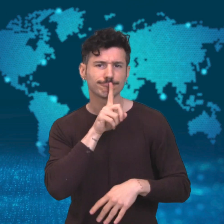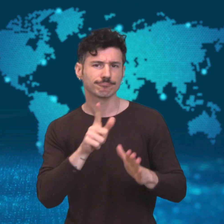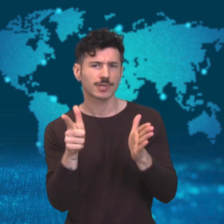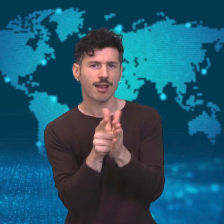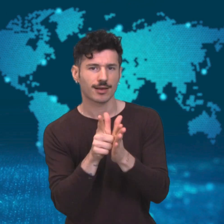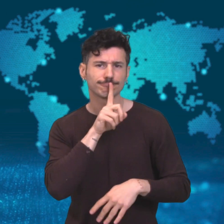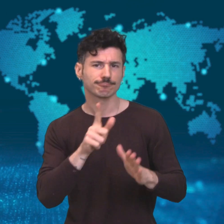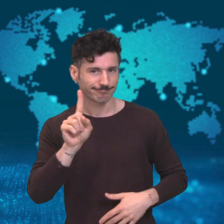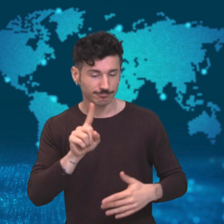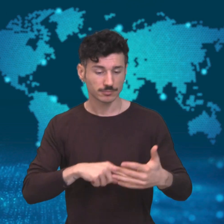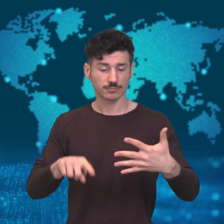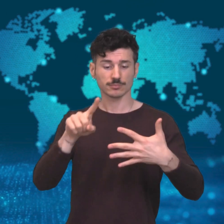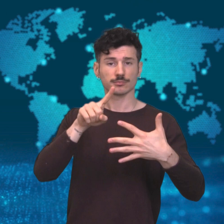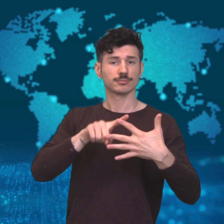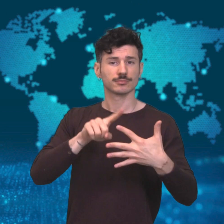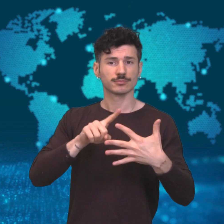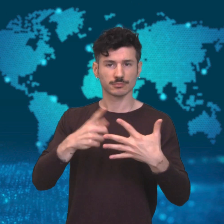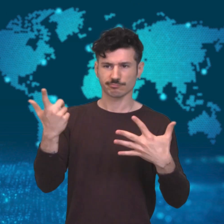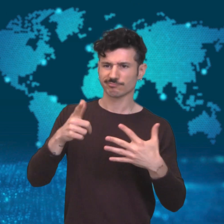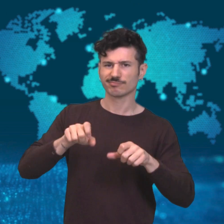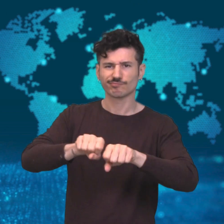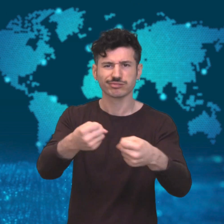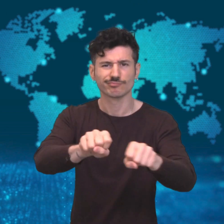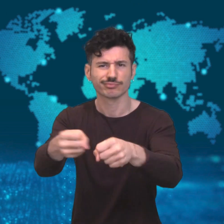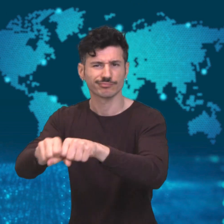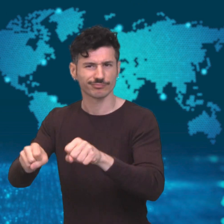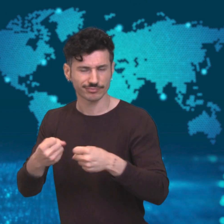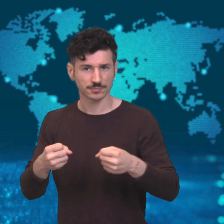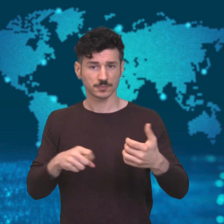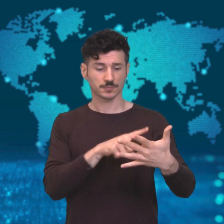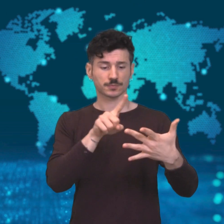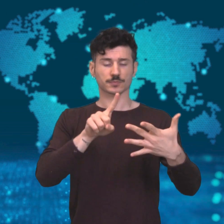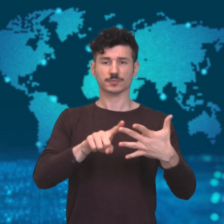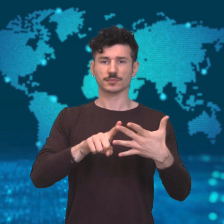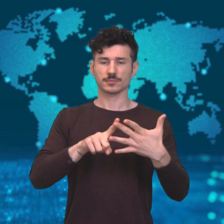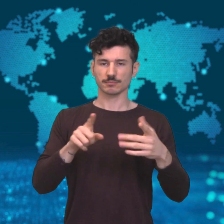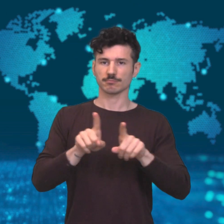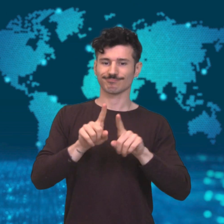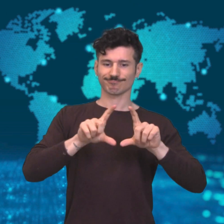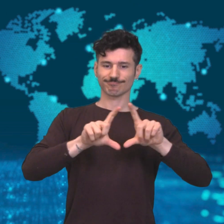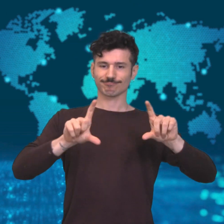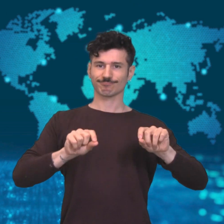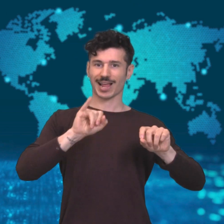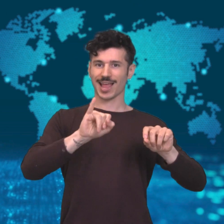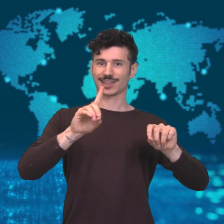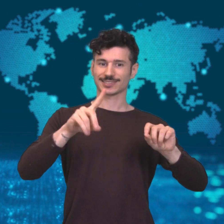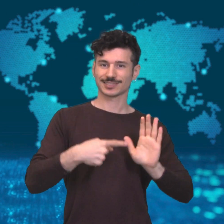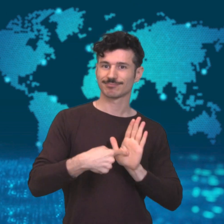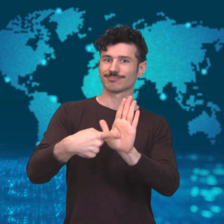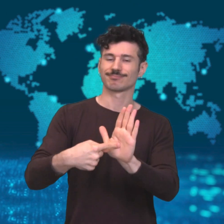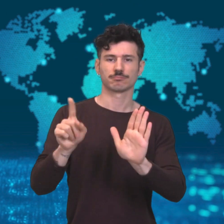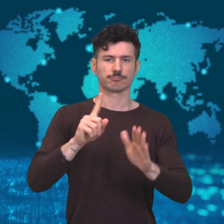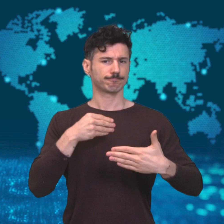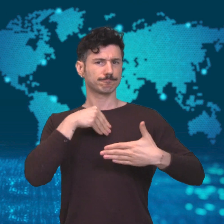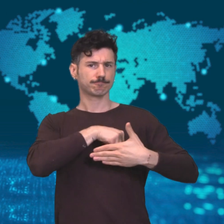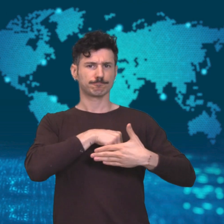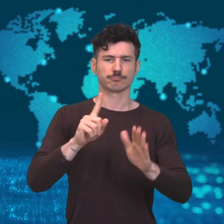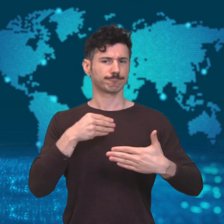assembly, intent to damage property, and failure to show proof of identity.